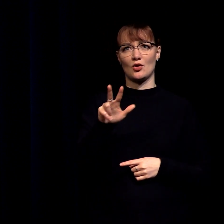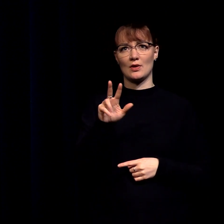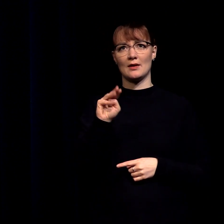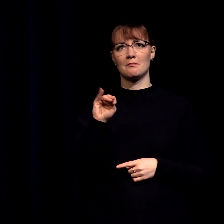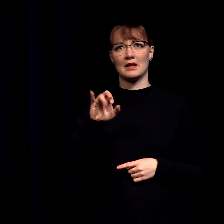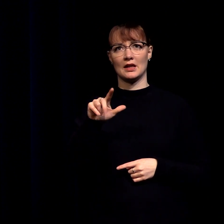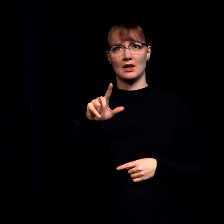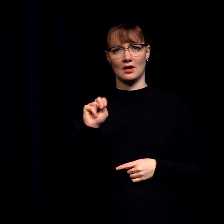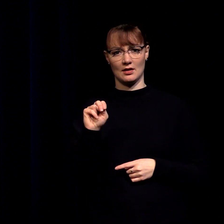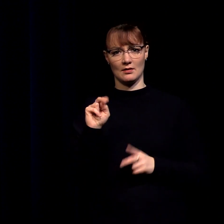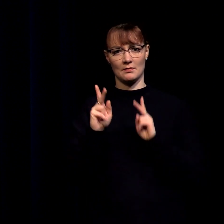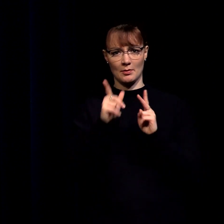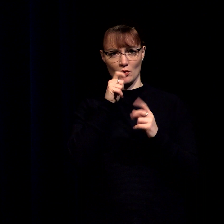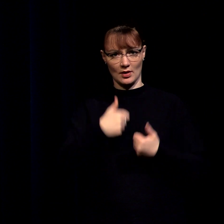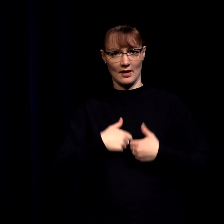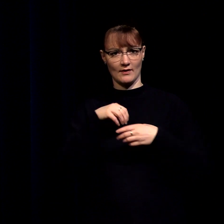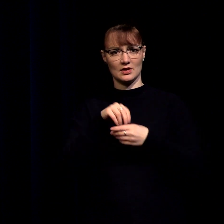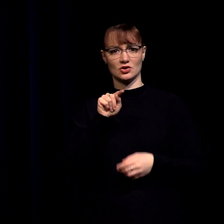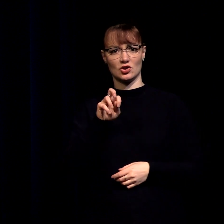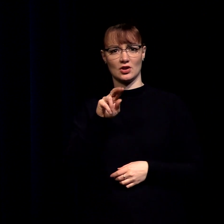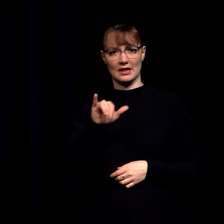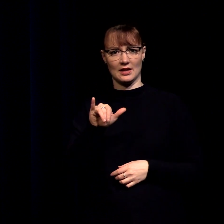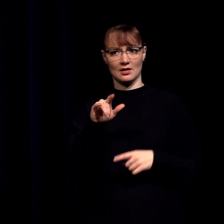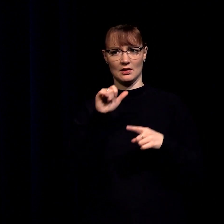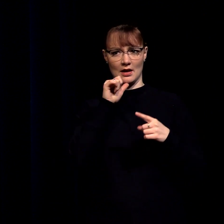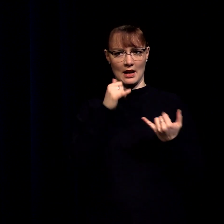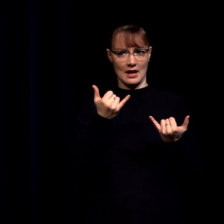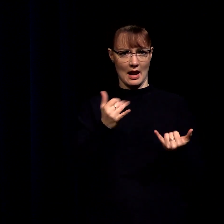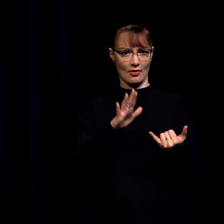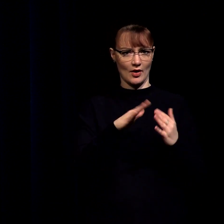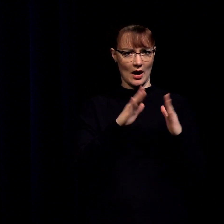home, and many of them 24,000 People have lost their life and